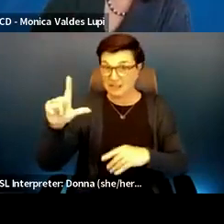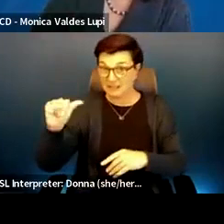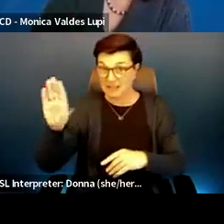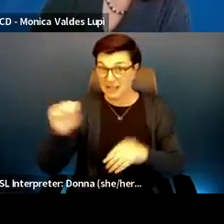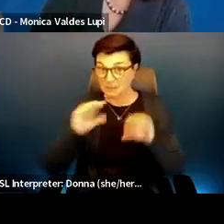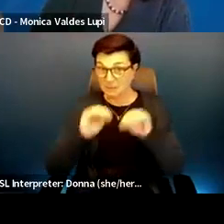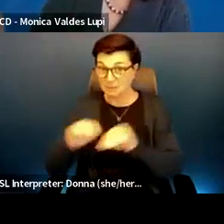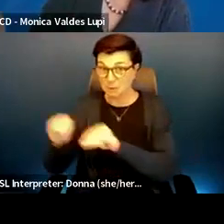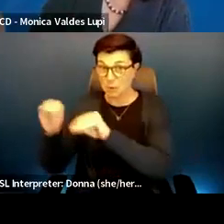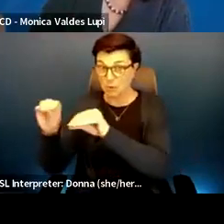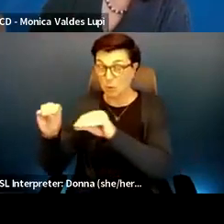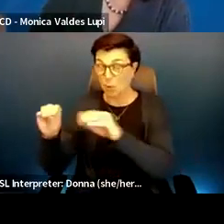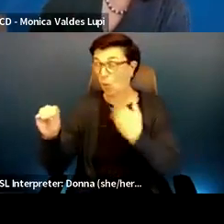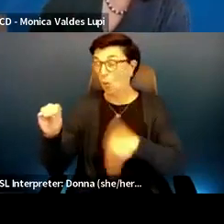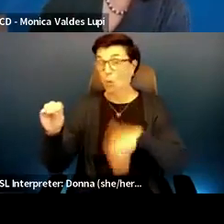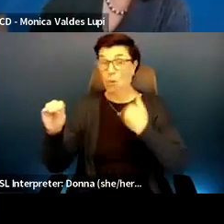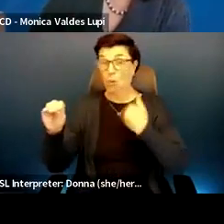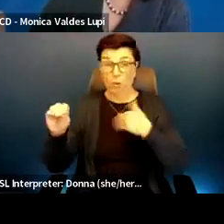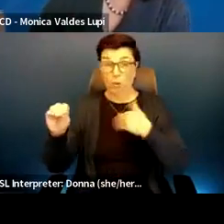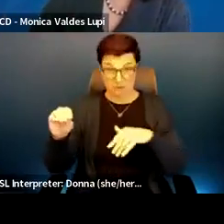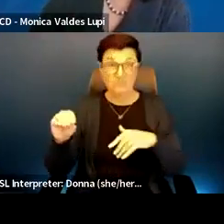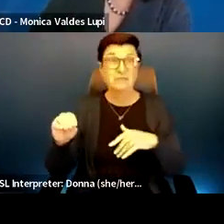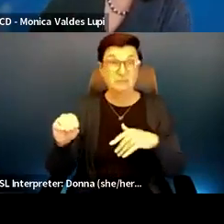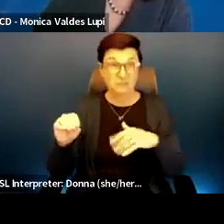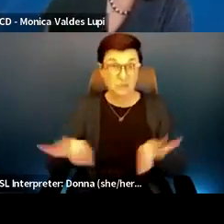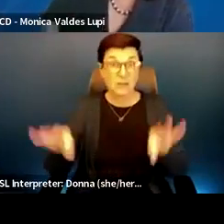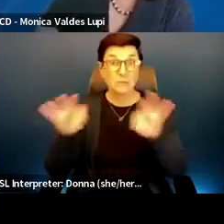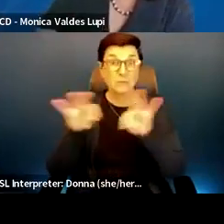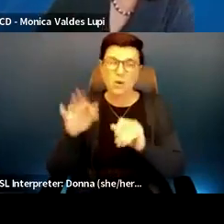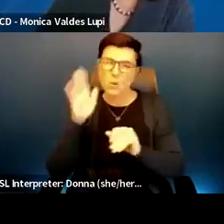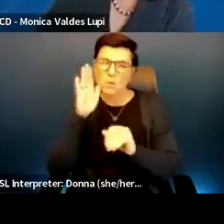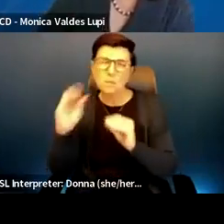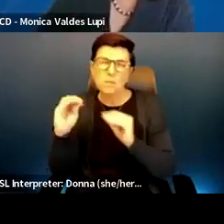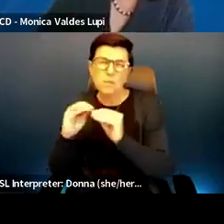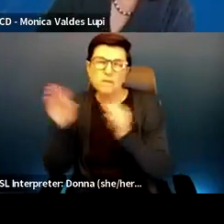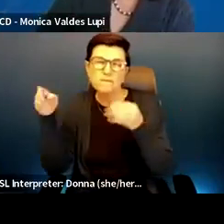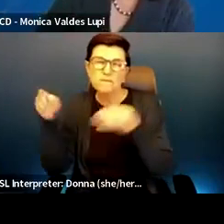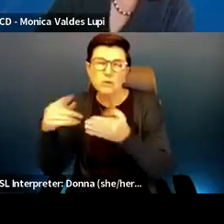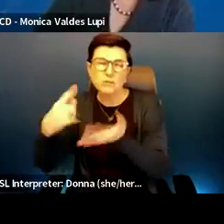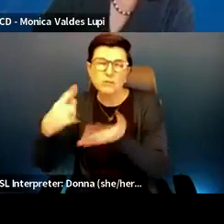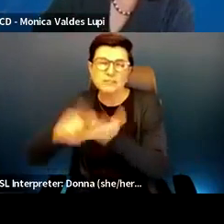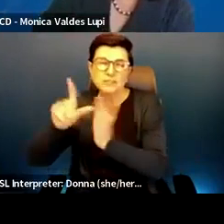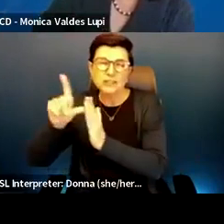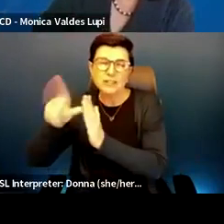We'll be talking about that more later today, but just wanted to really appreciate your understanding of the fact